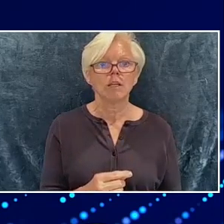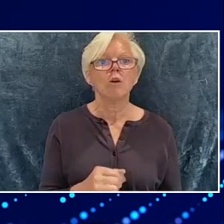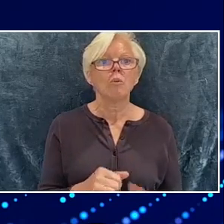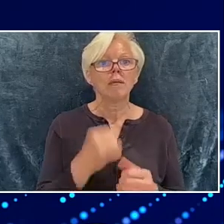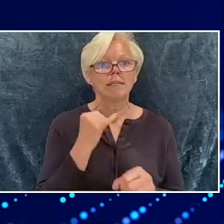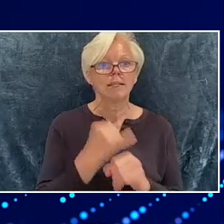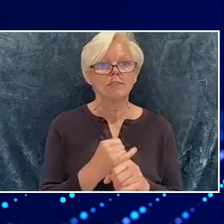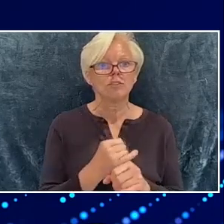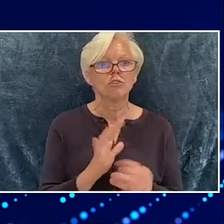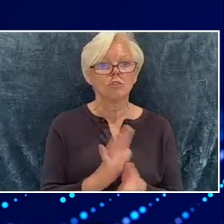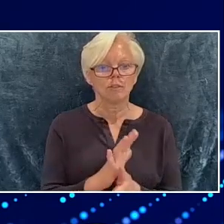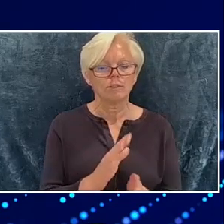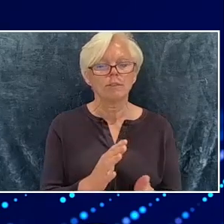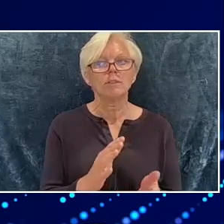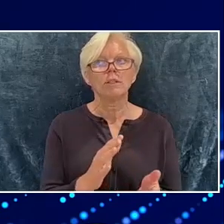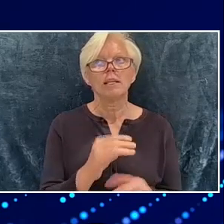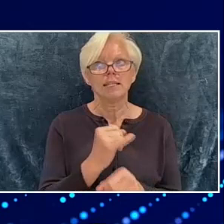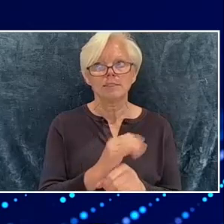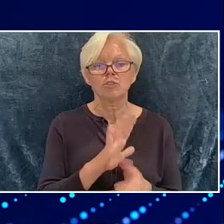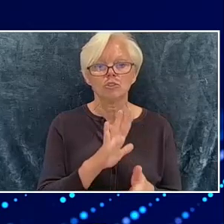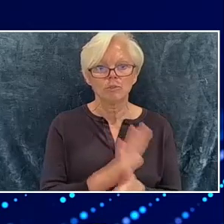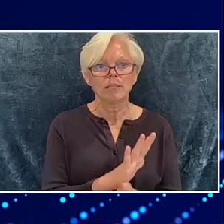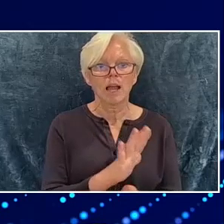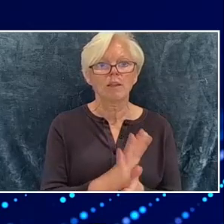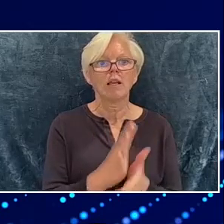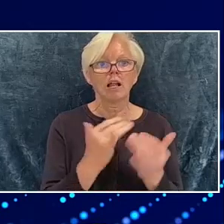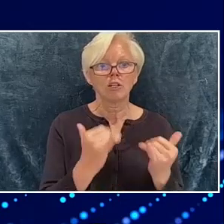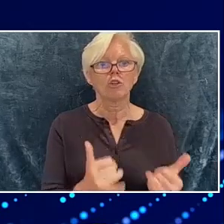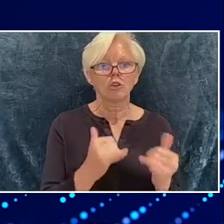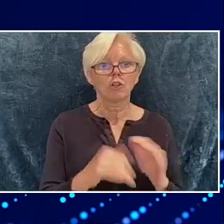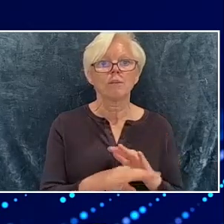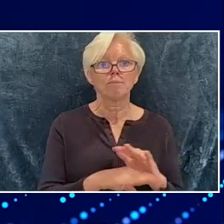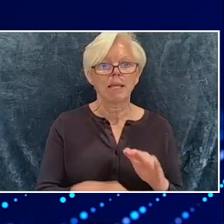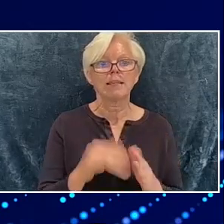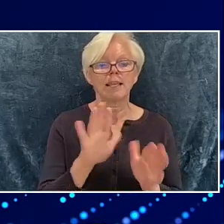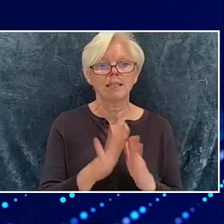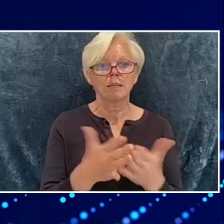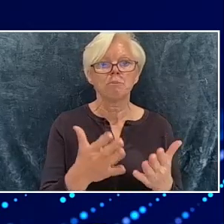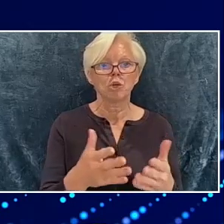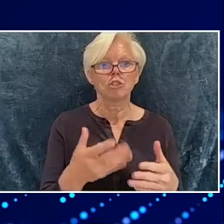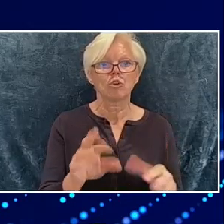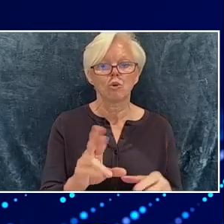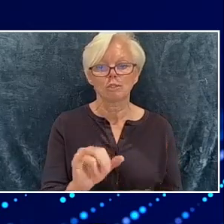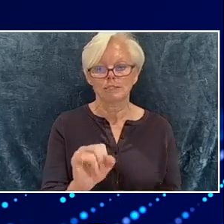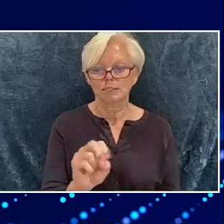or it said, the institution documents on a current basis that the bookstore supplies, including digital or electronic materials,